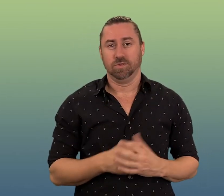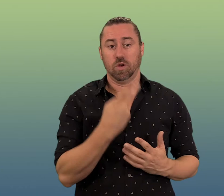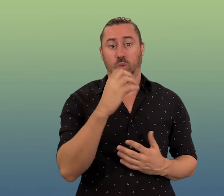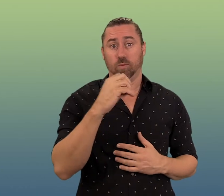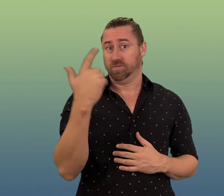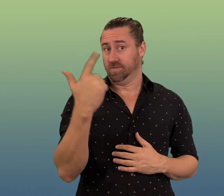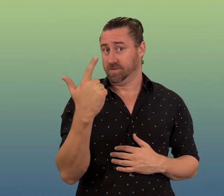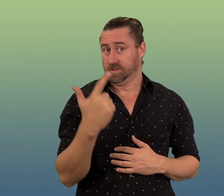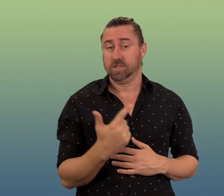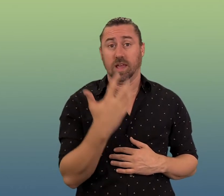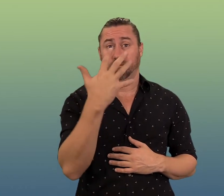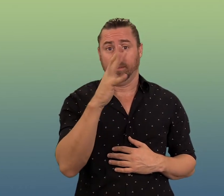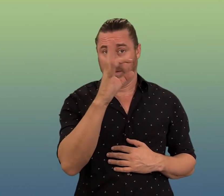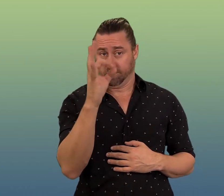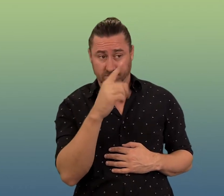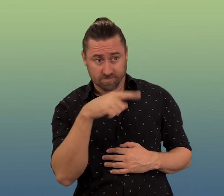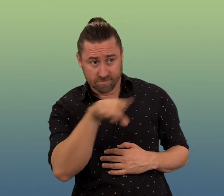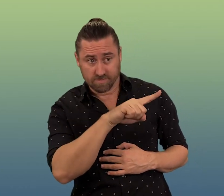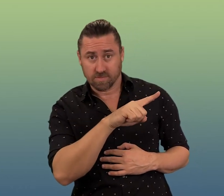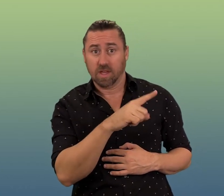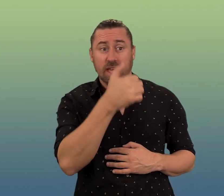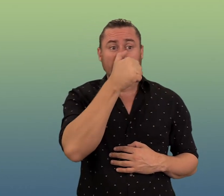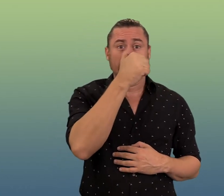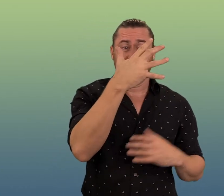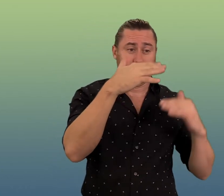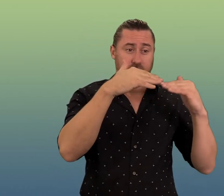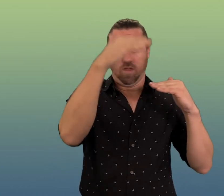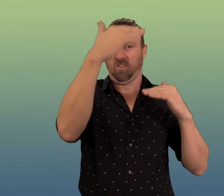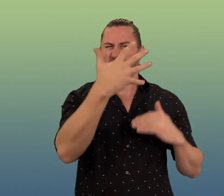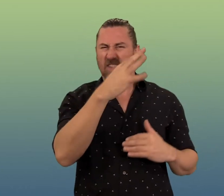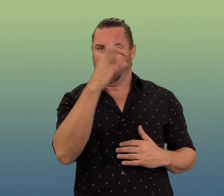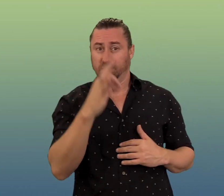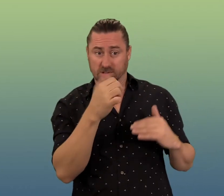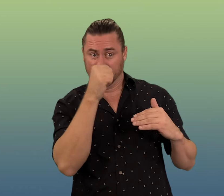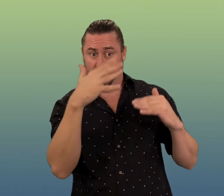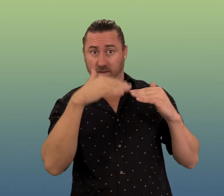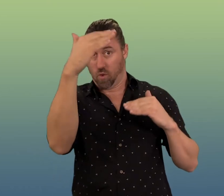In 2017, 15% of Australians were aged 65 or over.